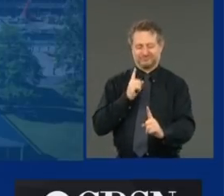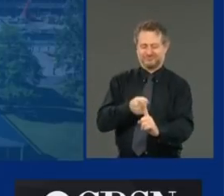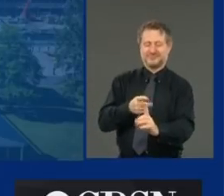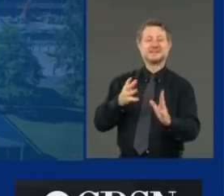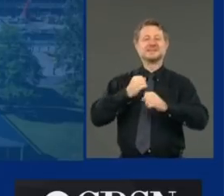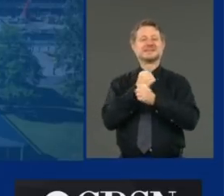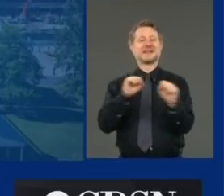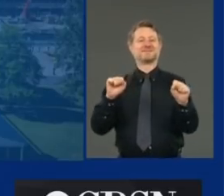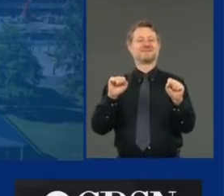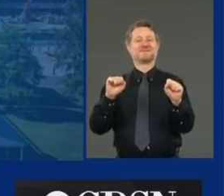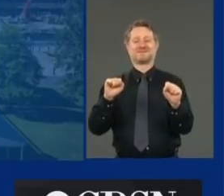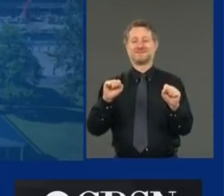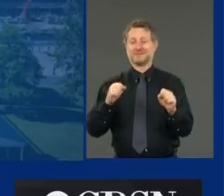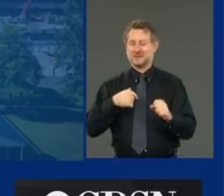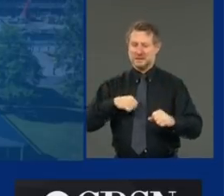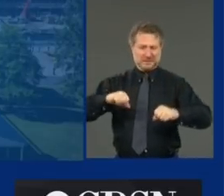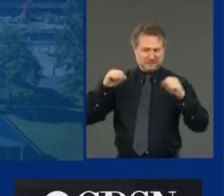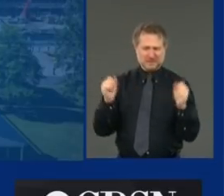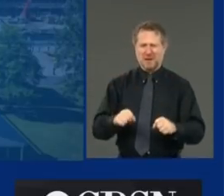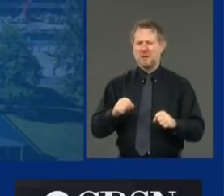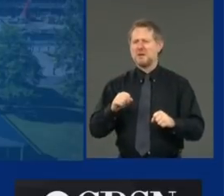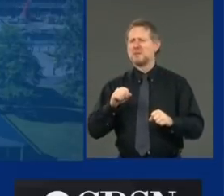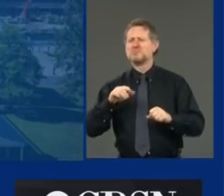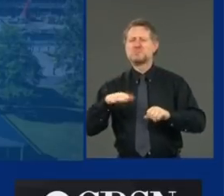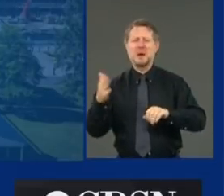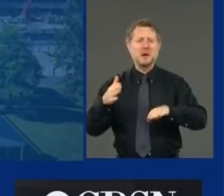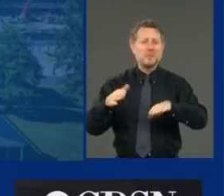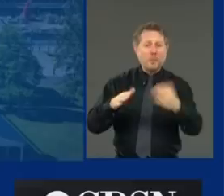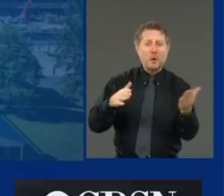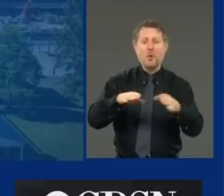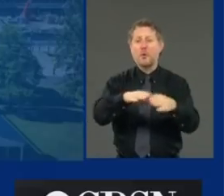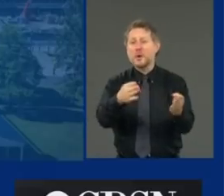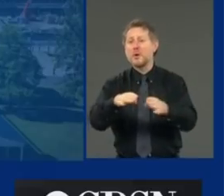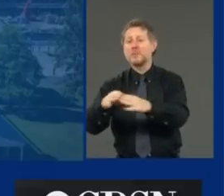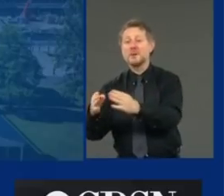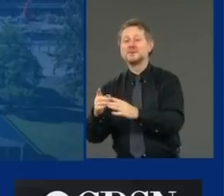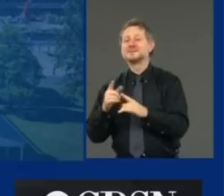IS HOW DO YOU OPEN SMART. HOW FAST AND SAFE CAN YOU